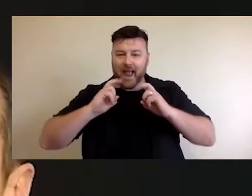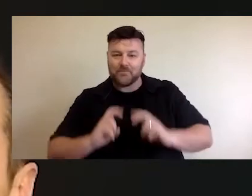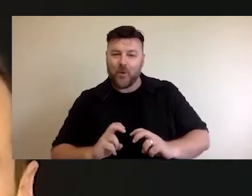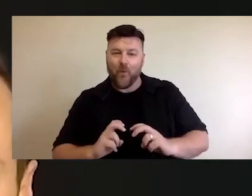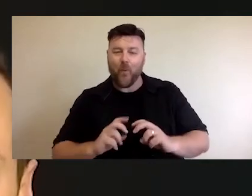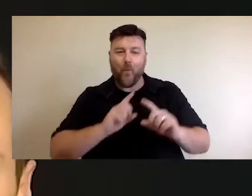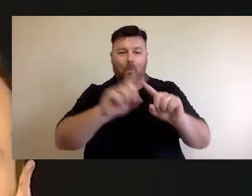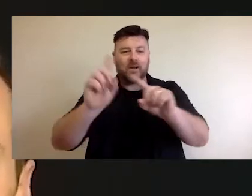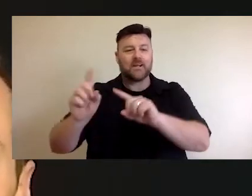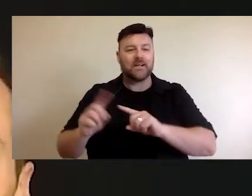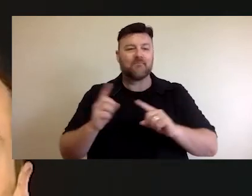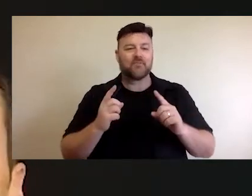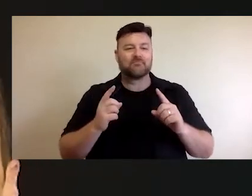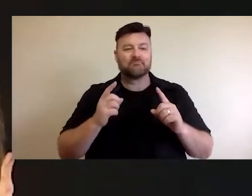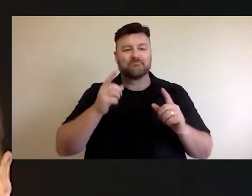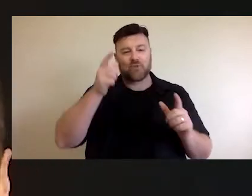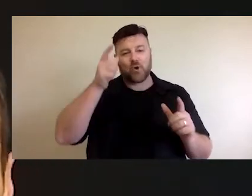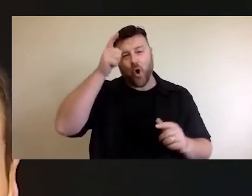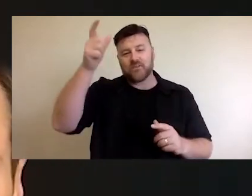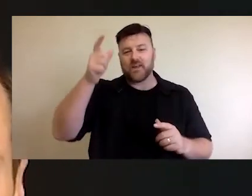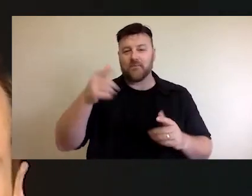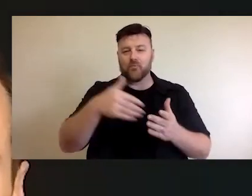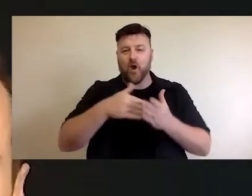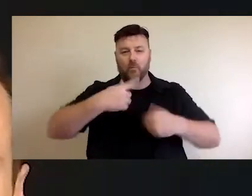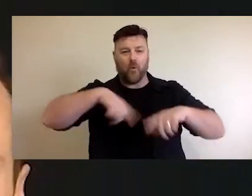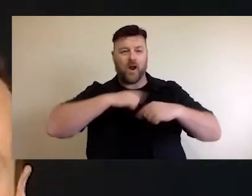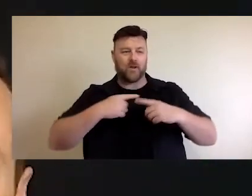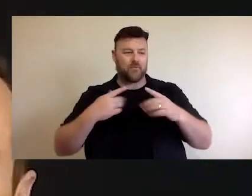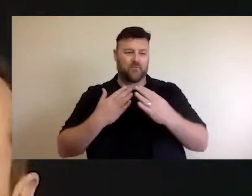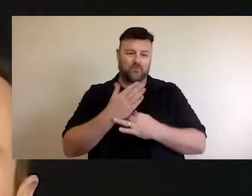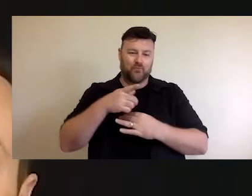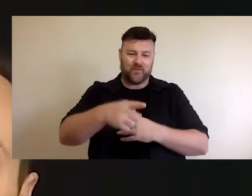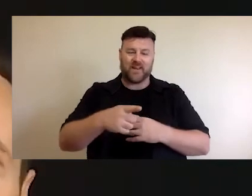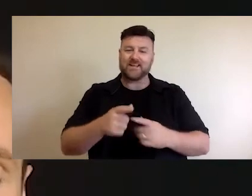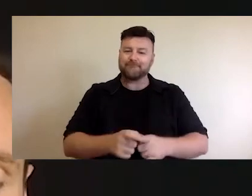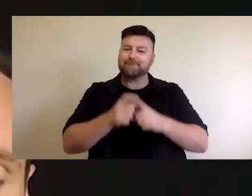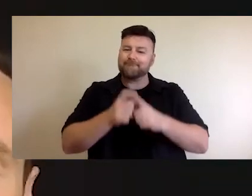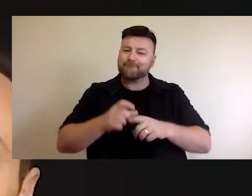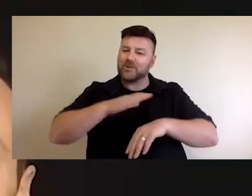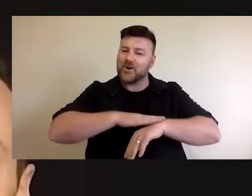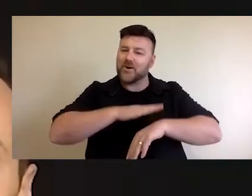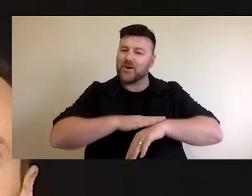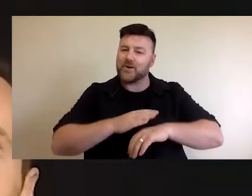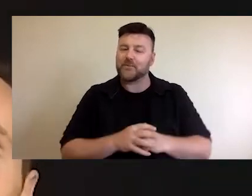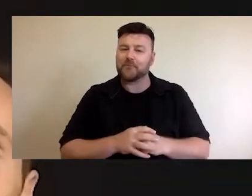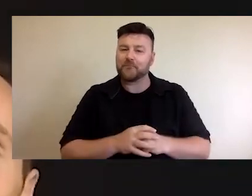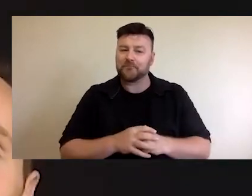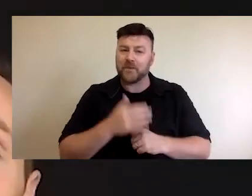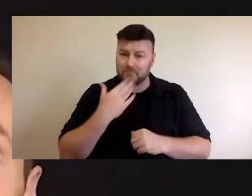of us through these complex times. I invite you to continue to join us as